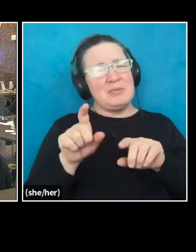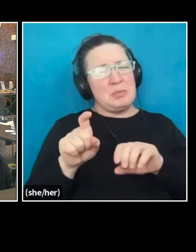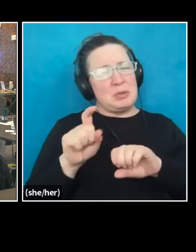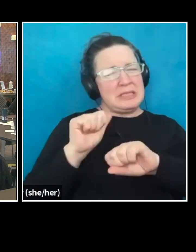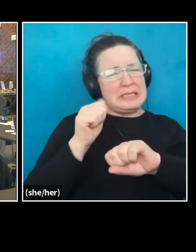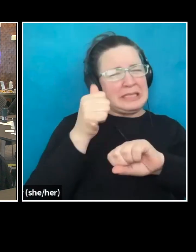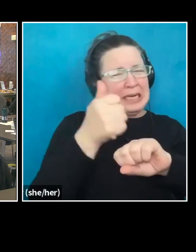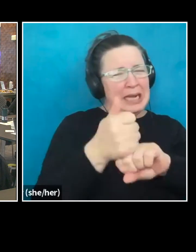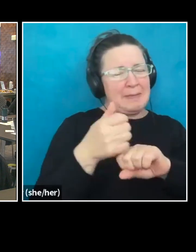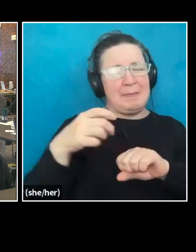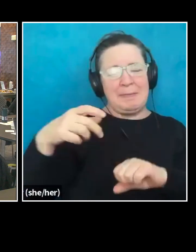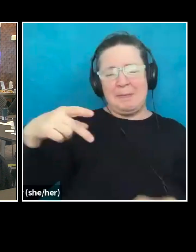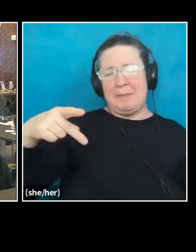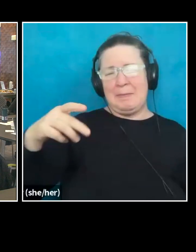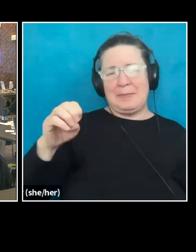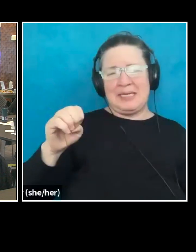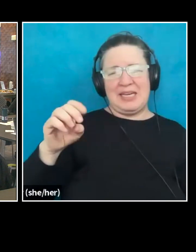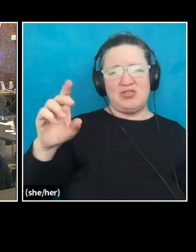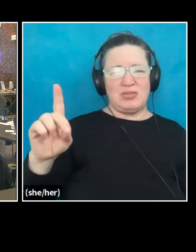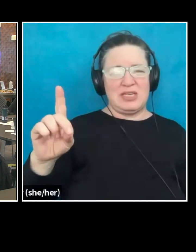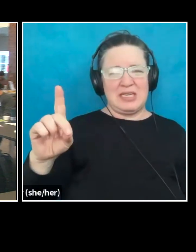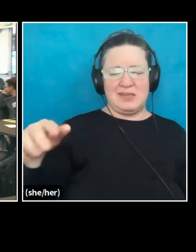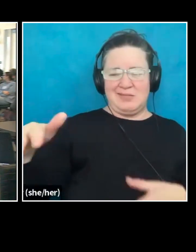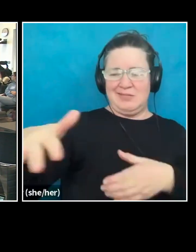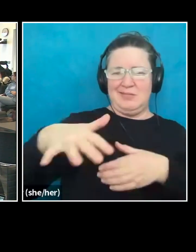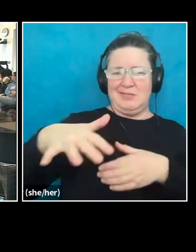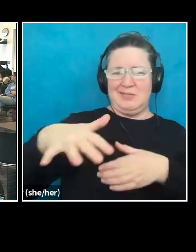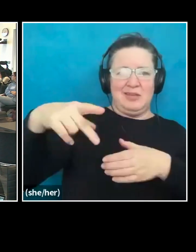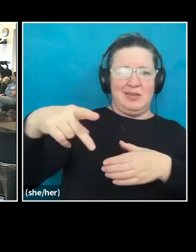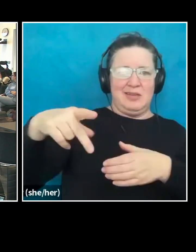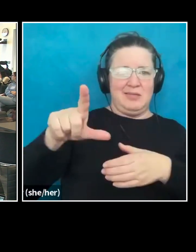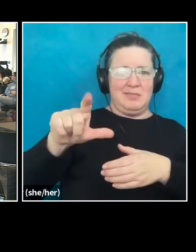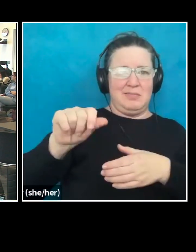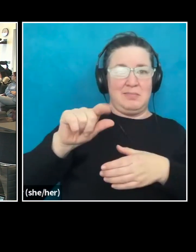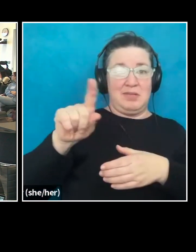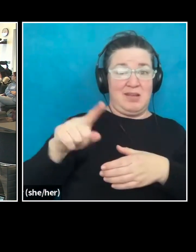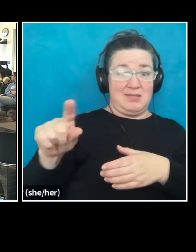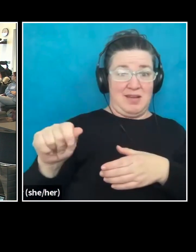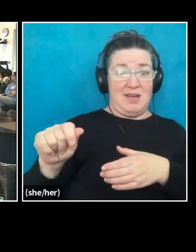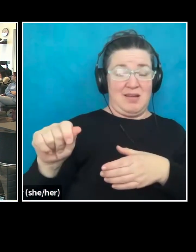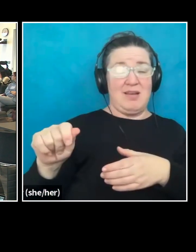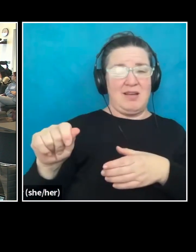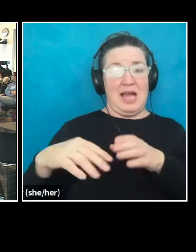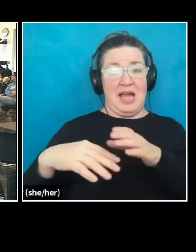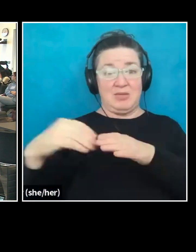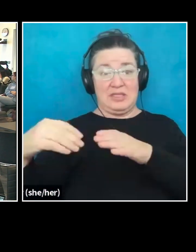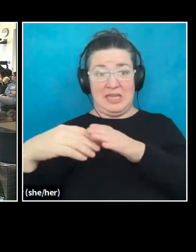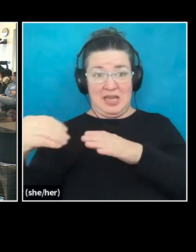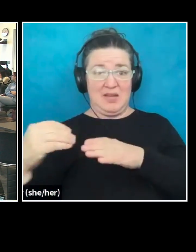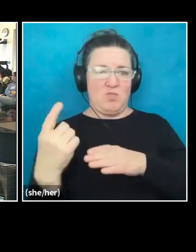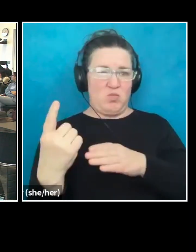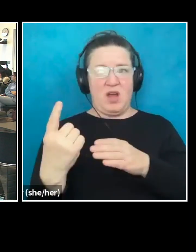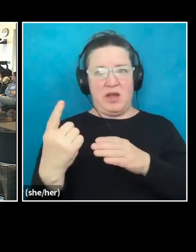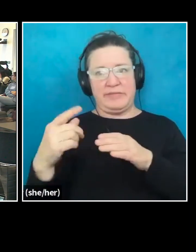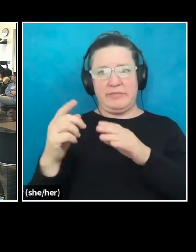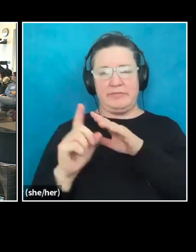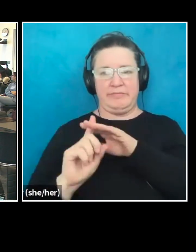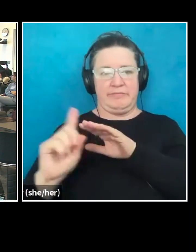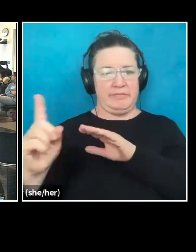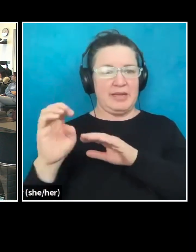you know, focused area right outside one of the exits. And uh, it is not really well designed so